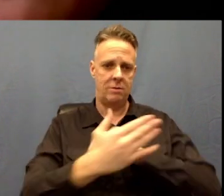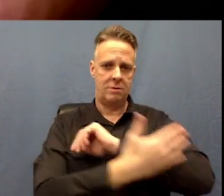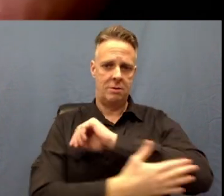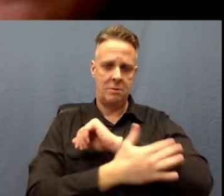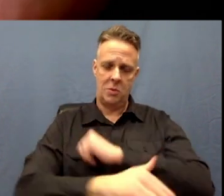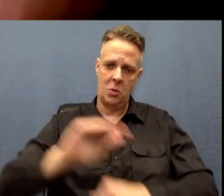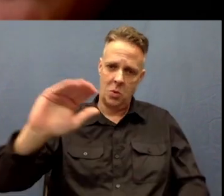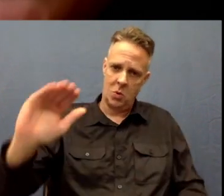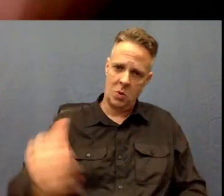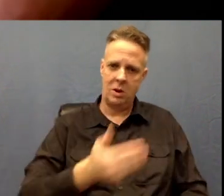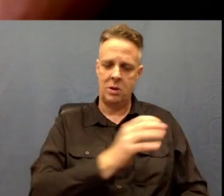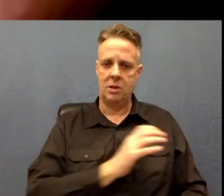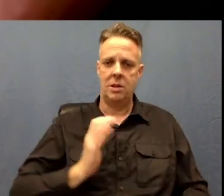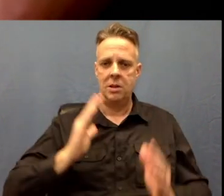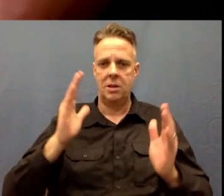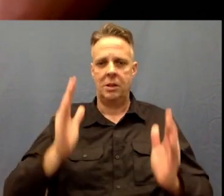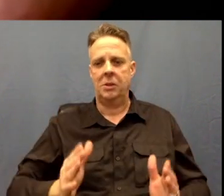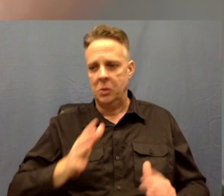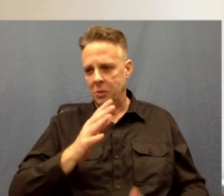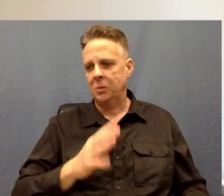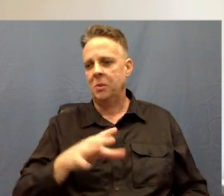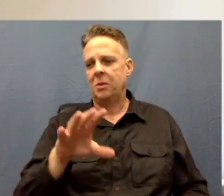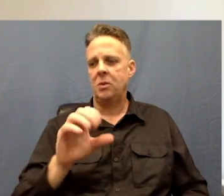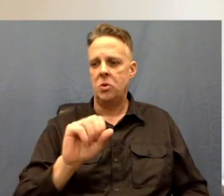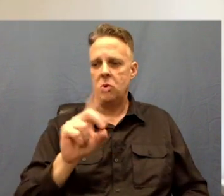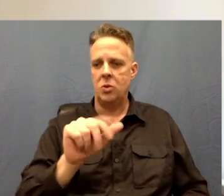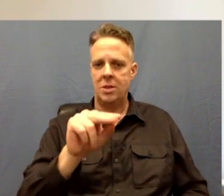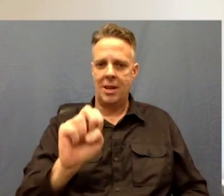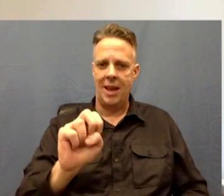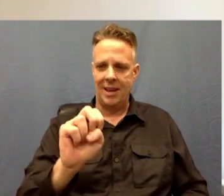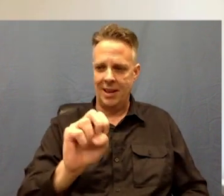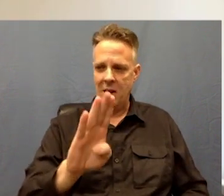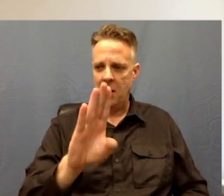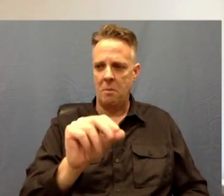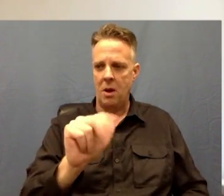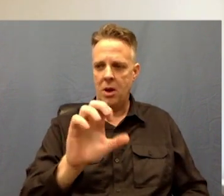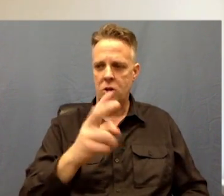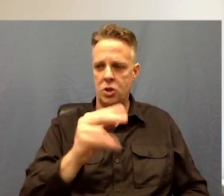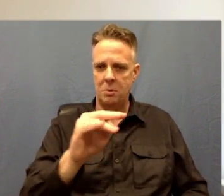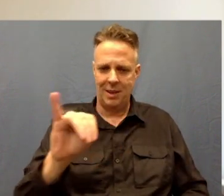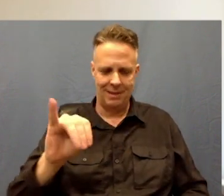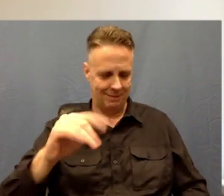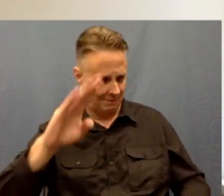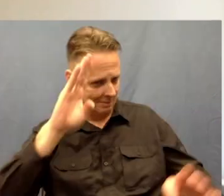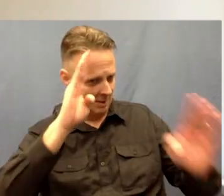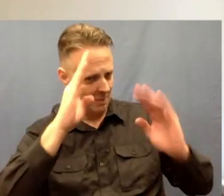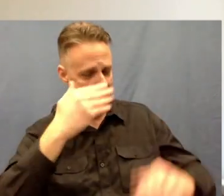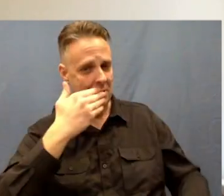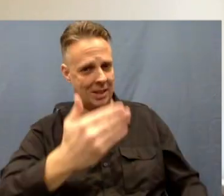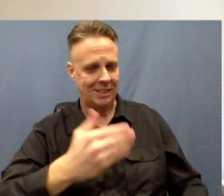WELCOME, CONGRESSWOMAN SUZANNE BONAMICI. THANK YOU SO MUCH. GREETINGS EVERYONE. I'M SUZANNE BONAMICI, AND I'M HONORED TO REPRESENT NORTHWEST